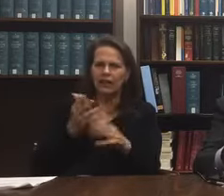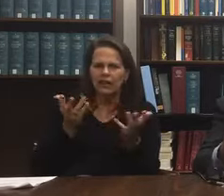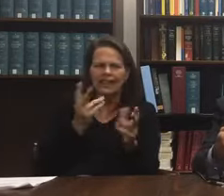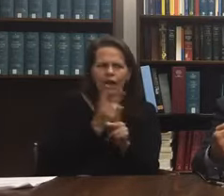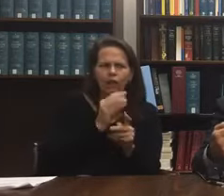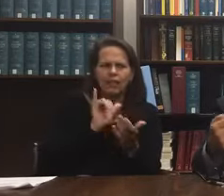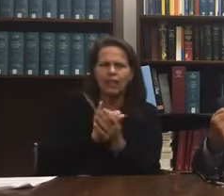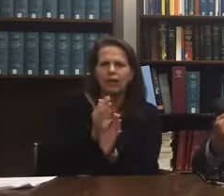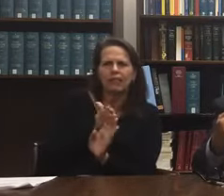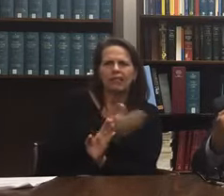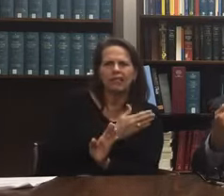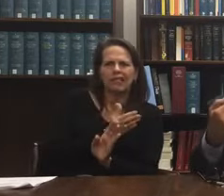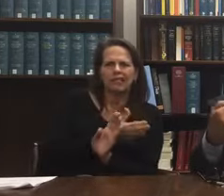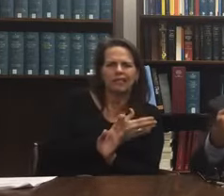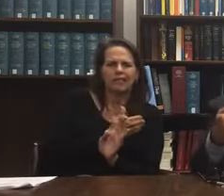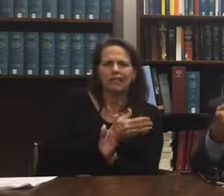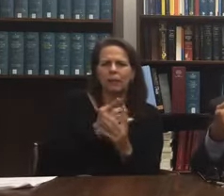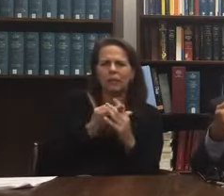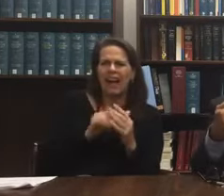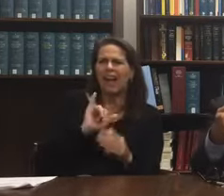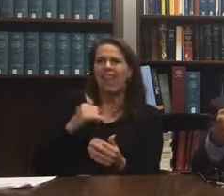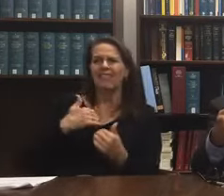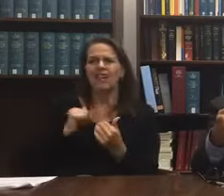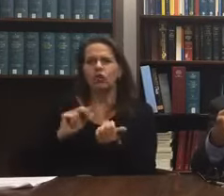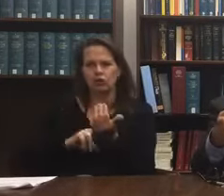hearing say hearing officer I've got a nurse here that can testify on behalf